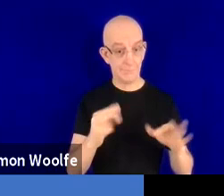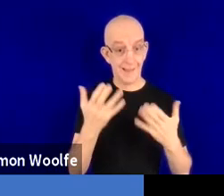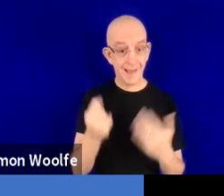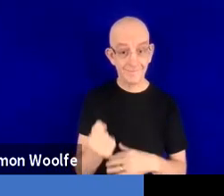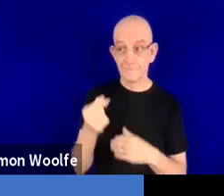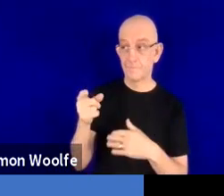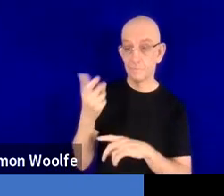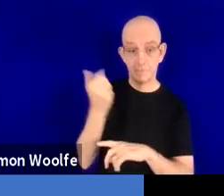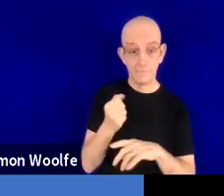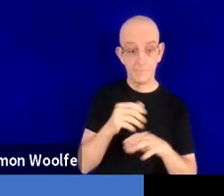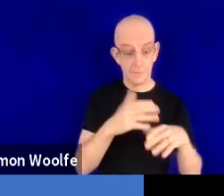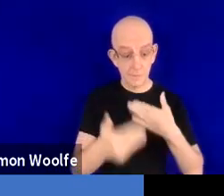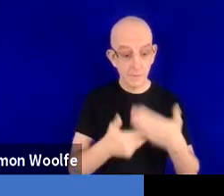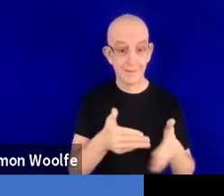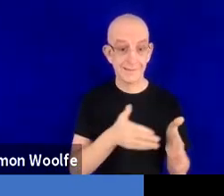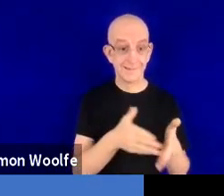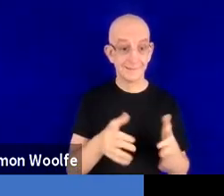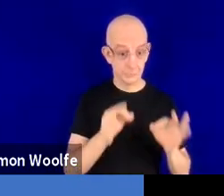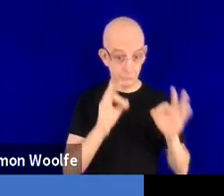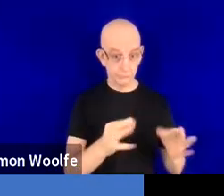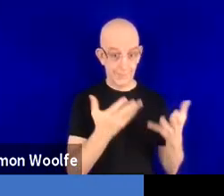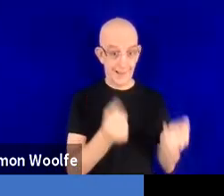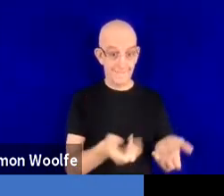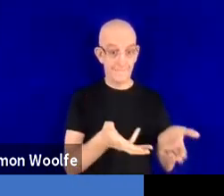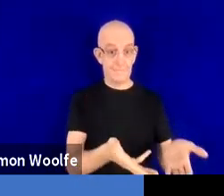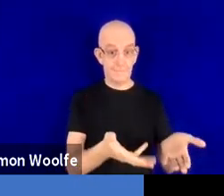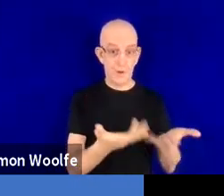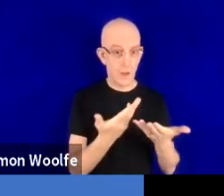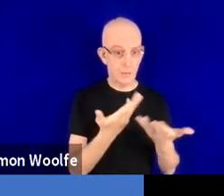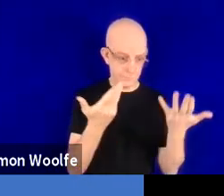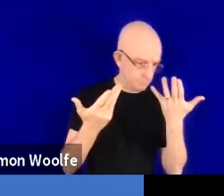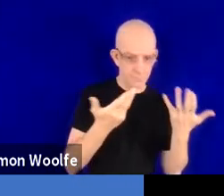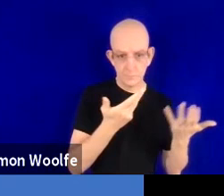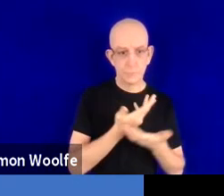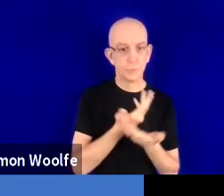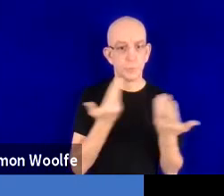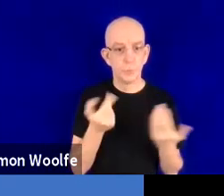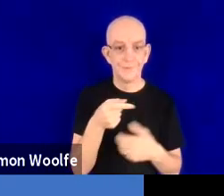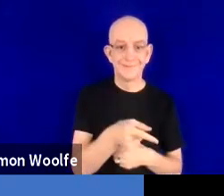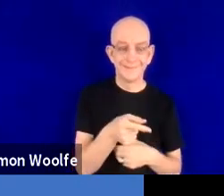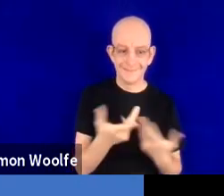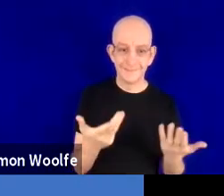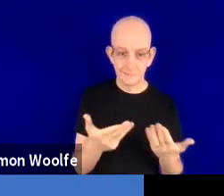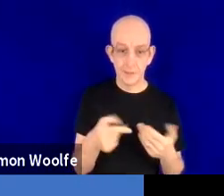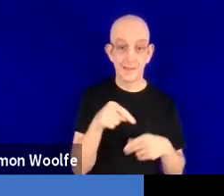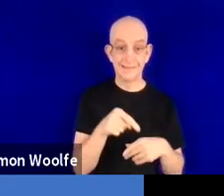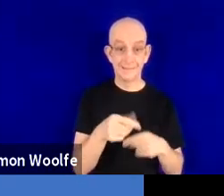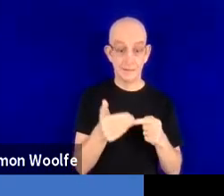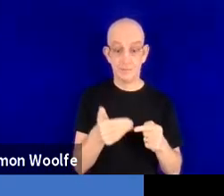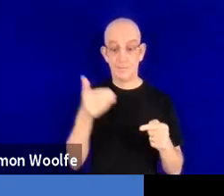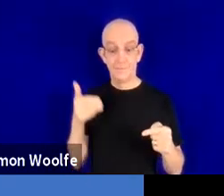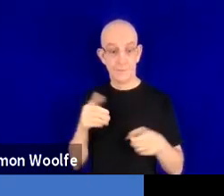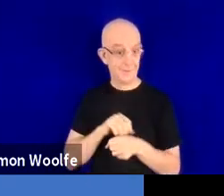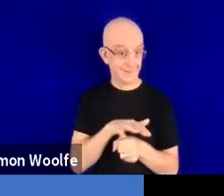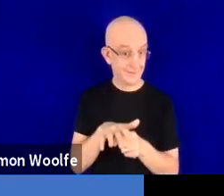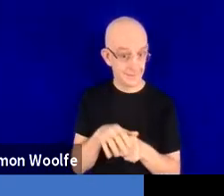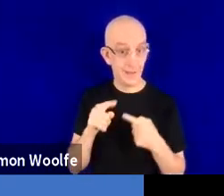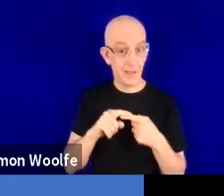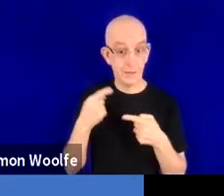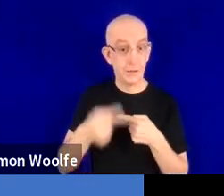And then the second thing is then looking really the responsiveness and what actually changed or what measures were put in place in relation to those systems